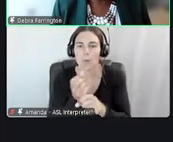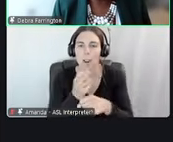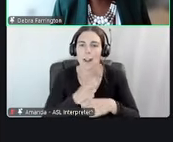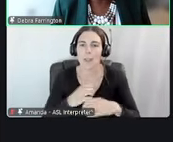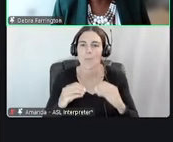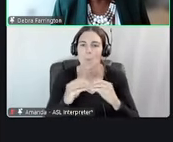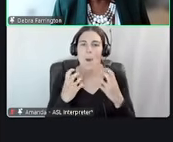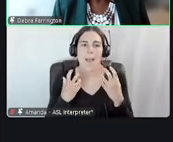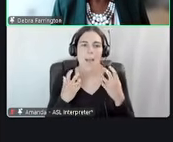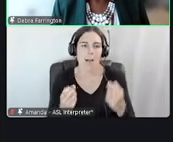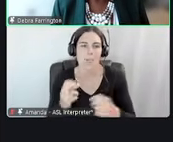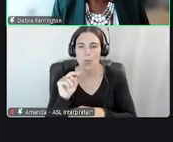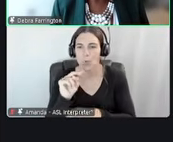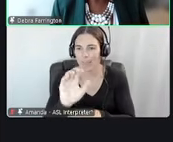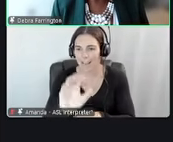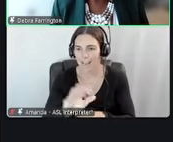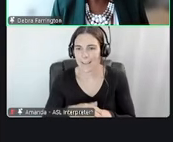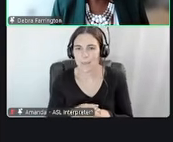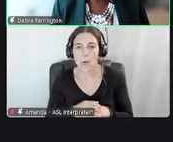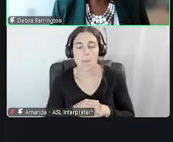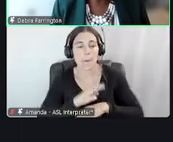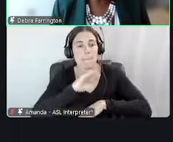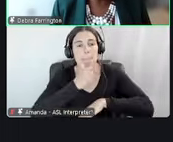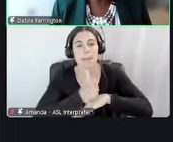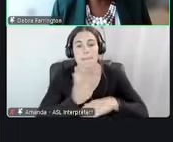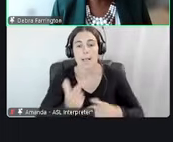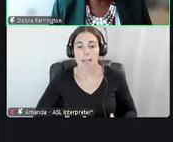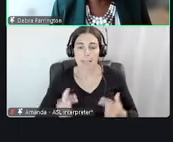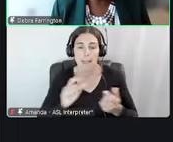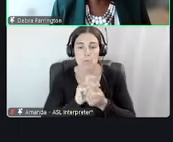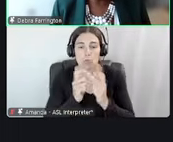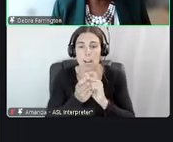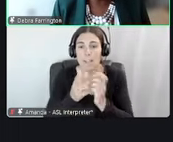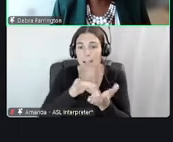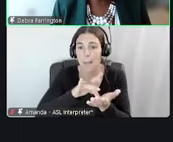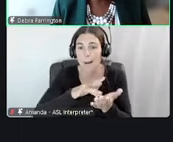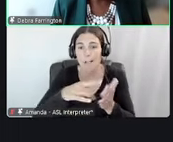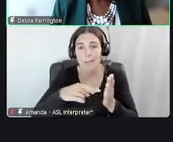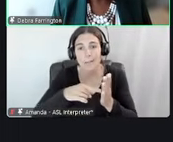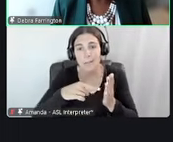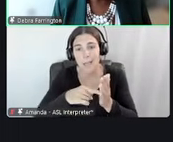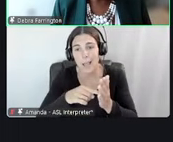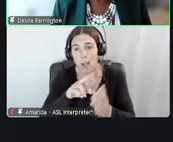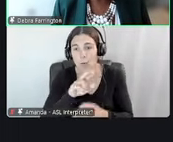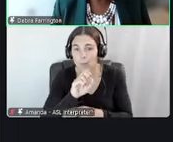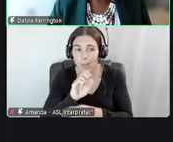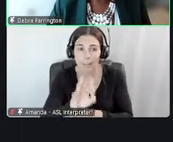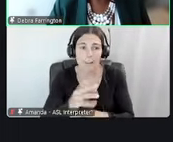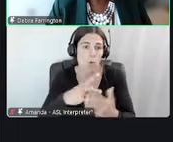Carolina. From implementing the life-changing medical debt relief program to introducing the